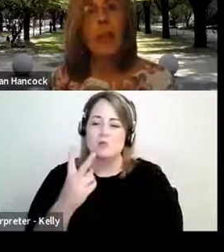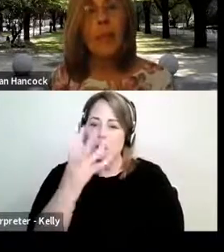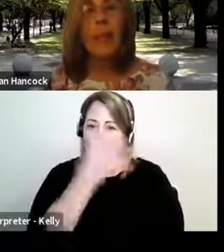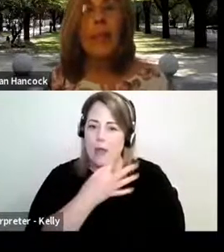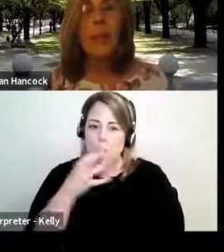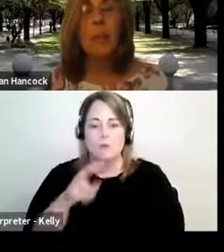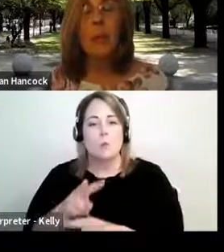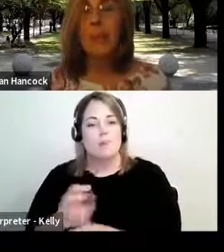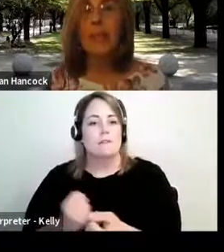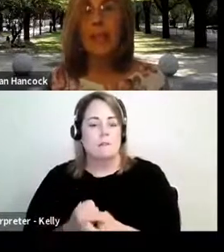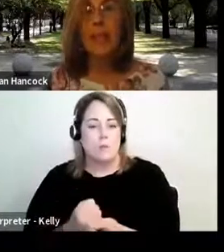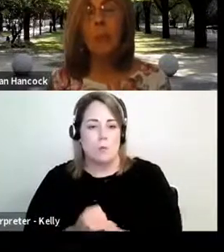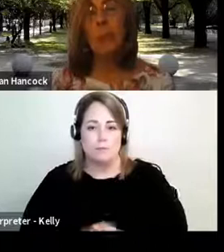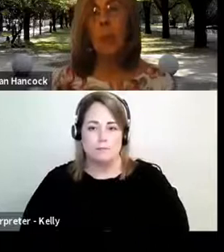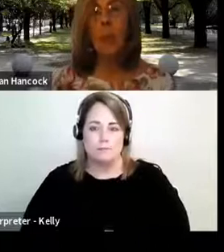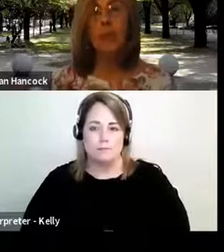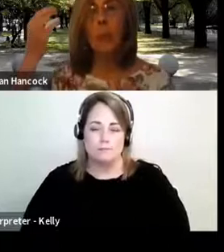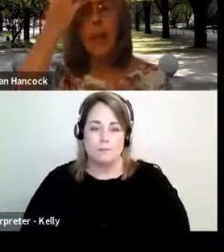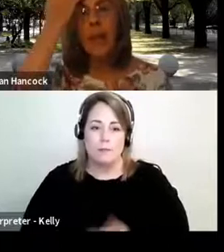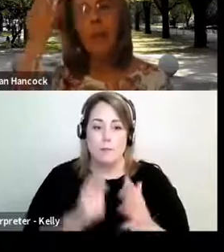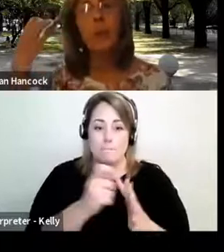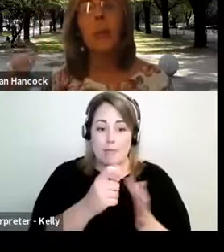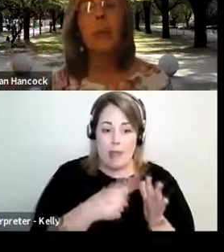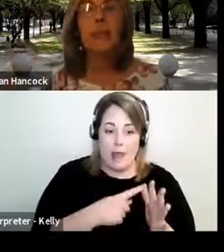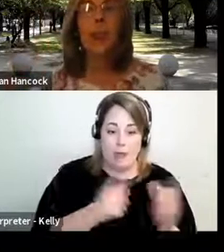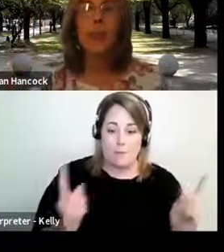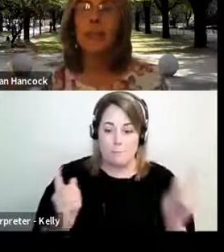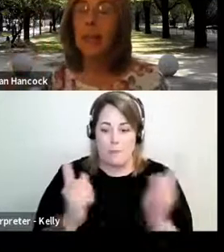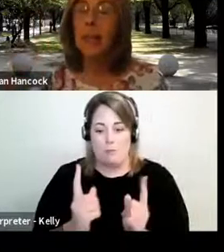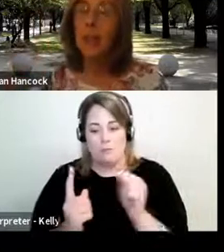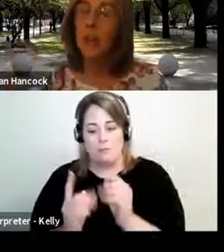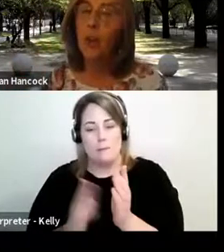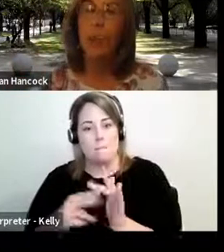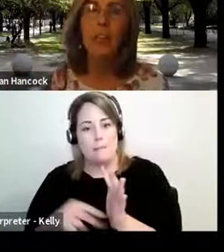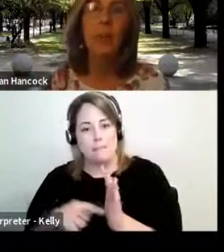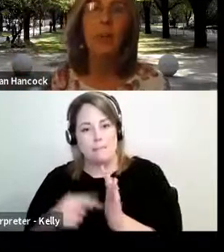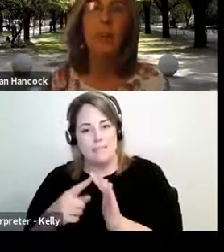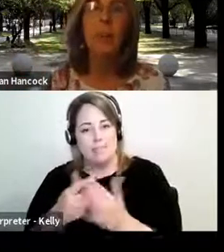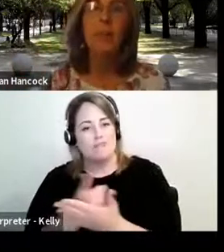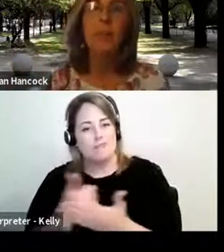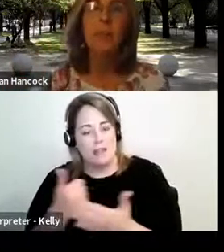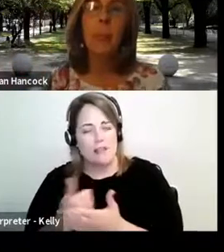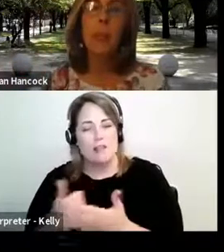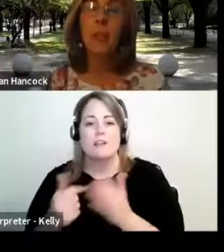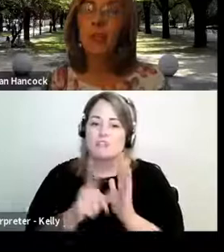PAs meet with the mentee once or twice a week at a regular day and time and venue on campus, agreed